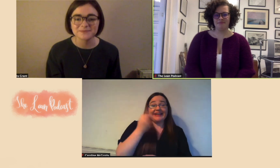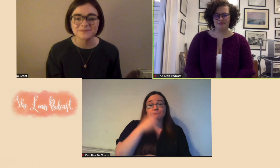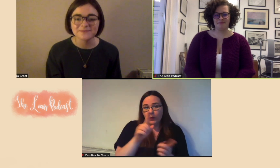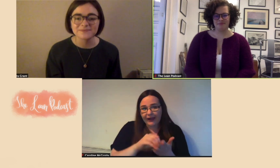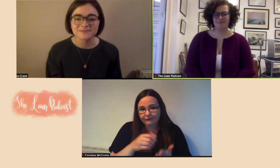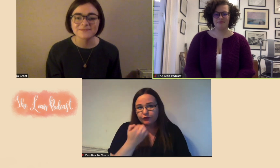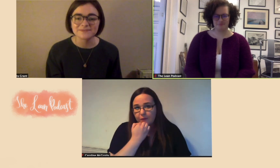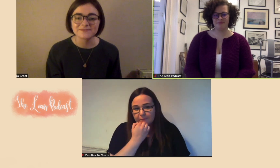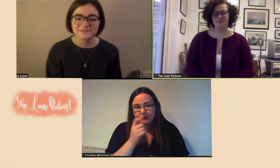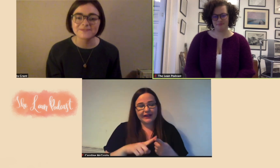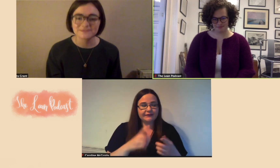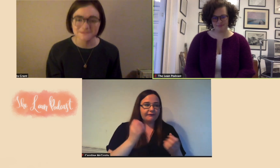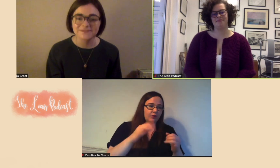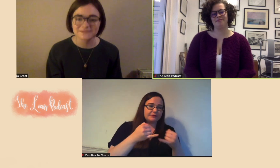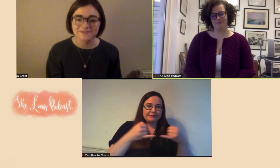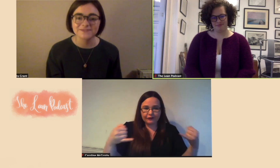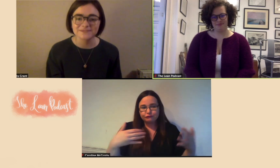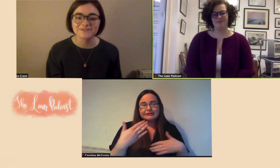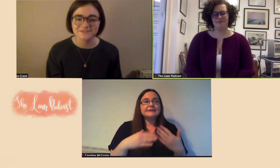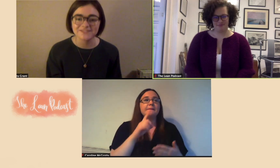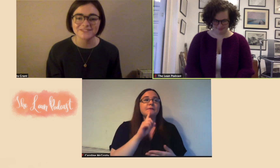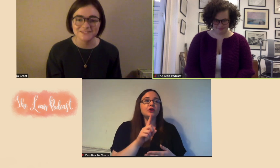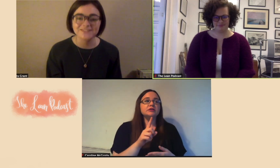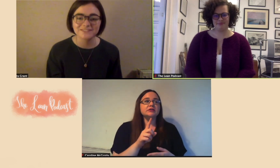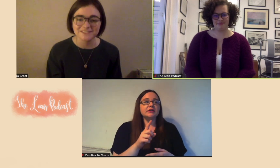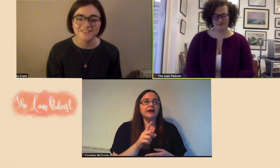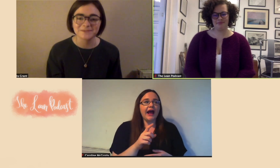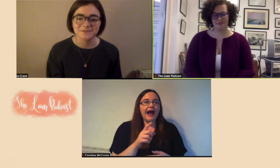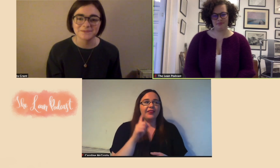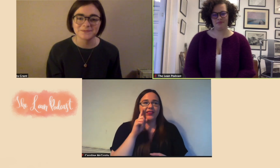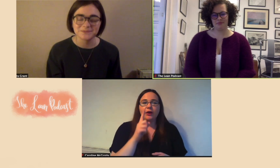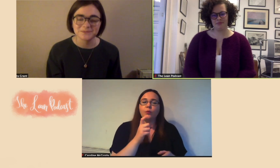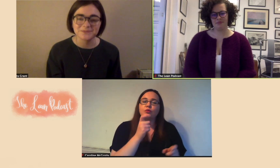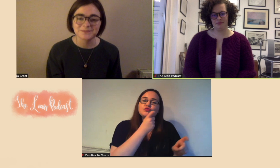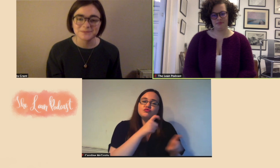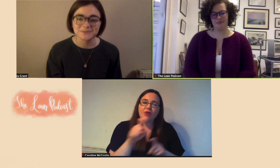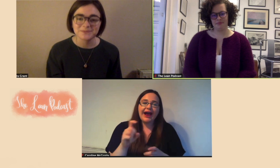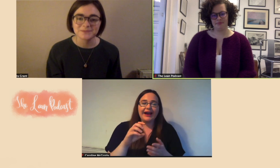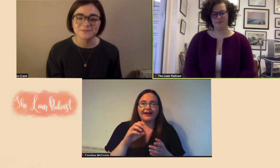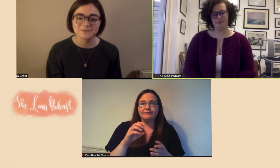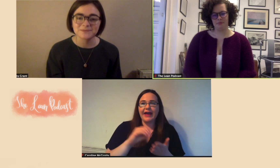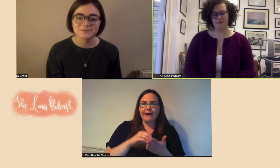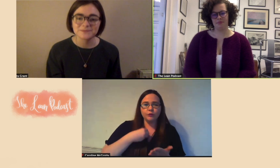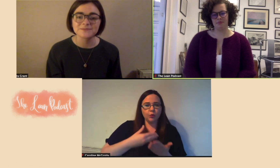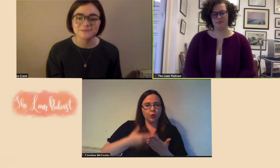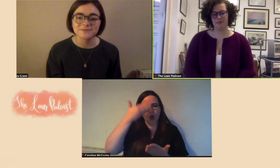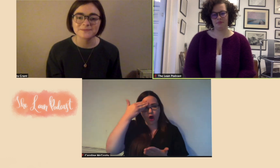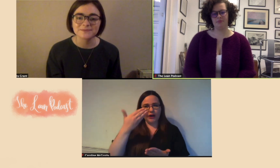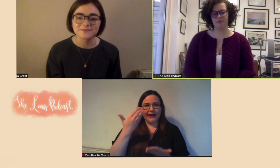So it's great to ask for feedback after the meeting as well. And I'm sure deaf people don't mind if you have their number.